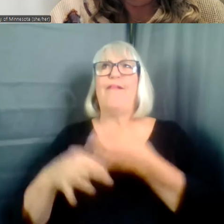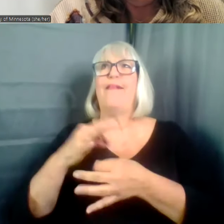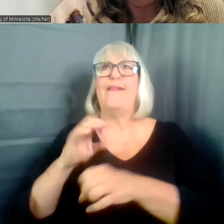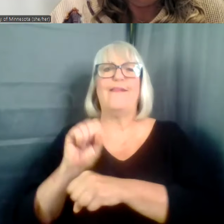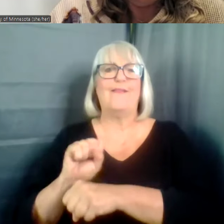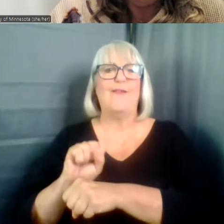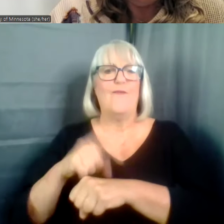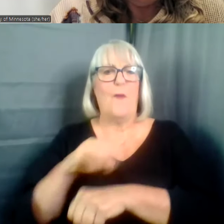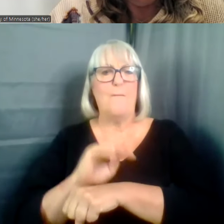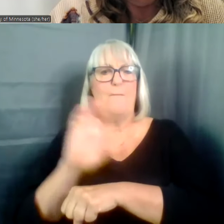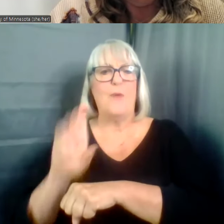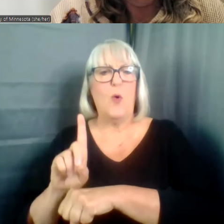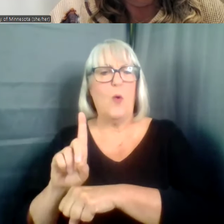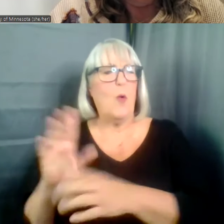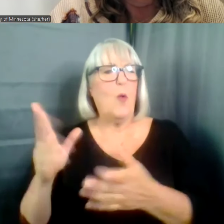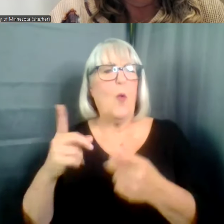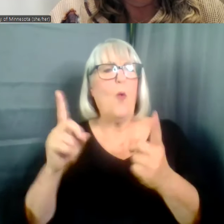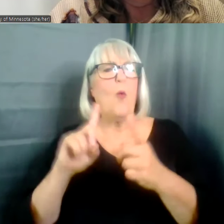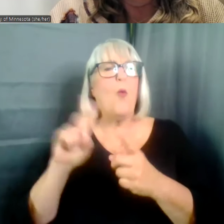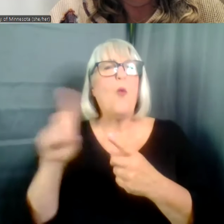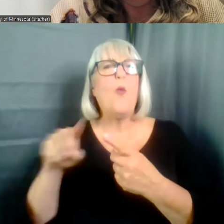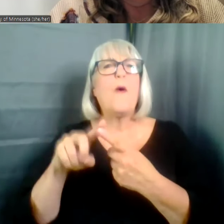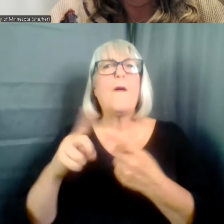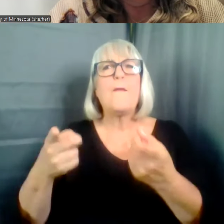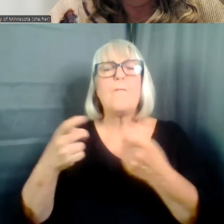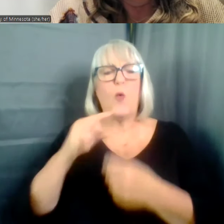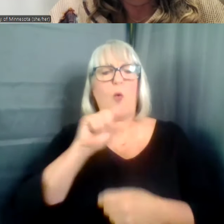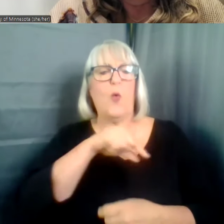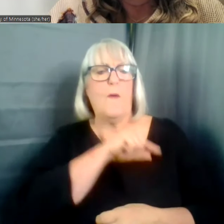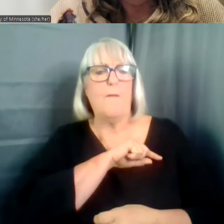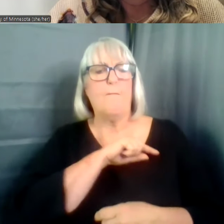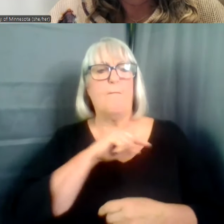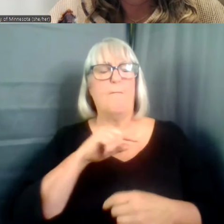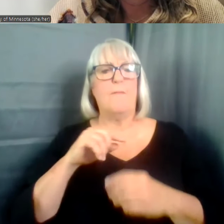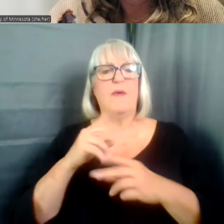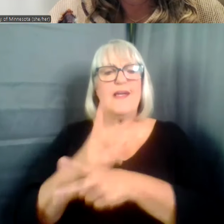but where do they come from? It's about the quality of care and reducing inequities of the system and improving health